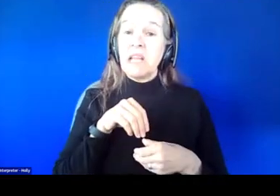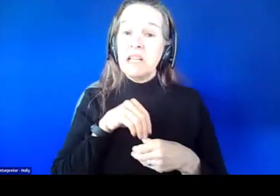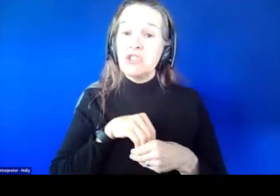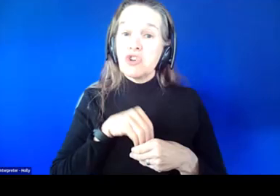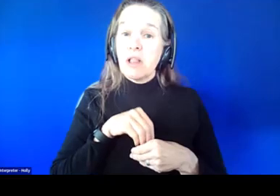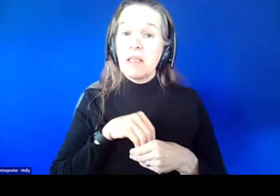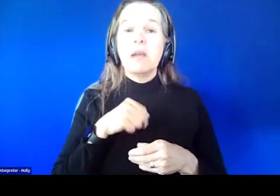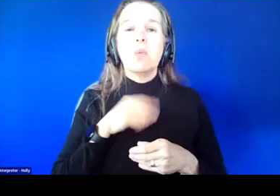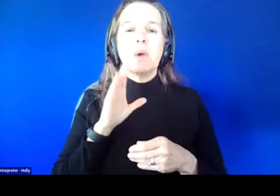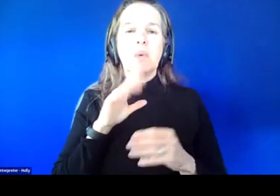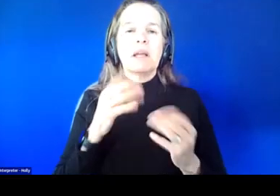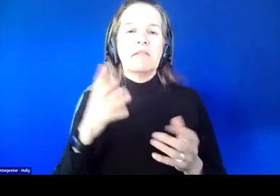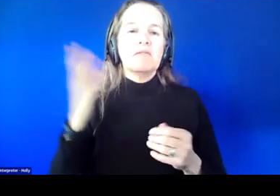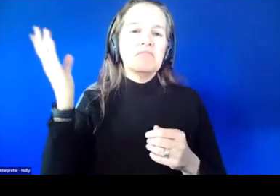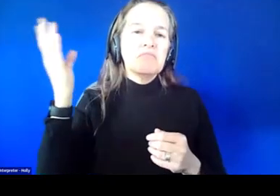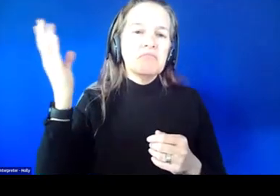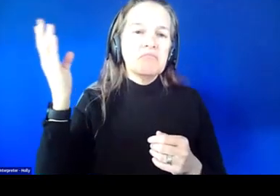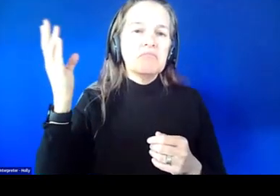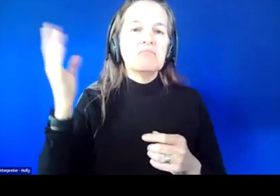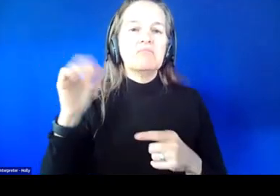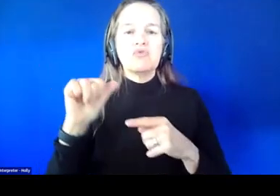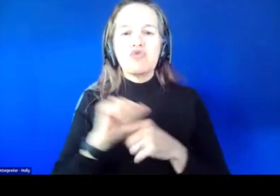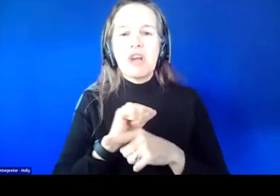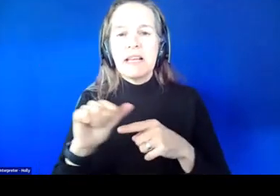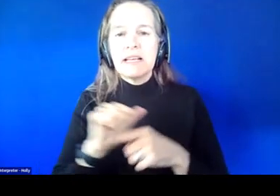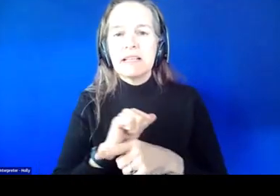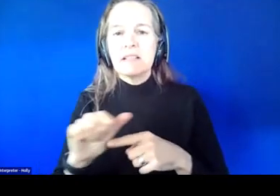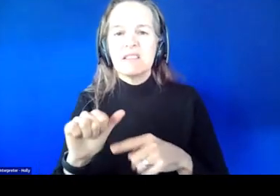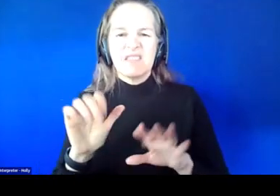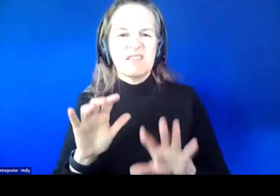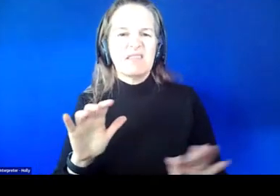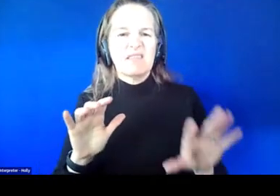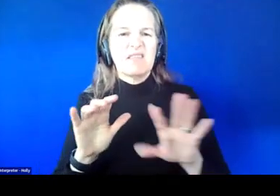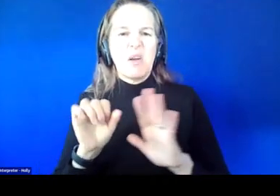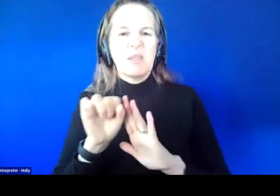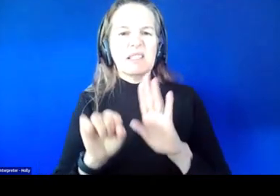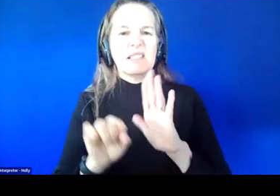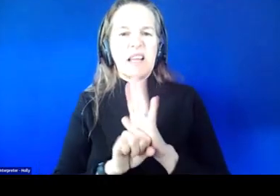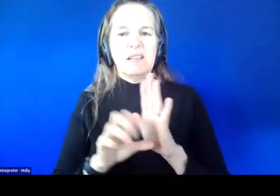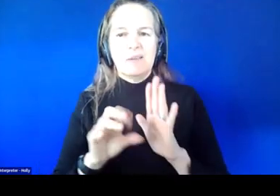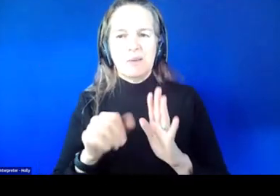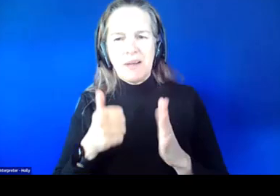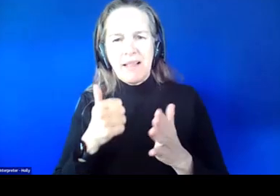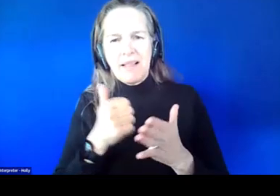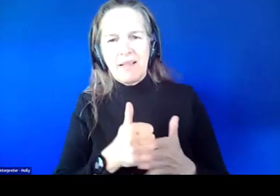and we host trainings um within the state to help to help deepen the understanding of the tribal